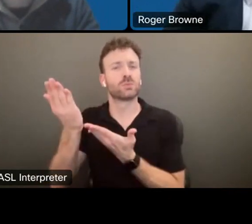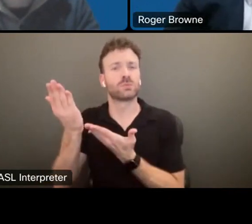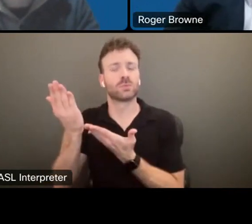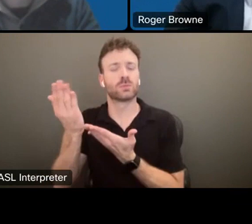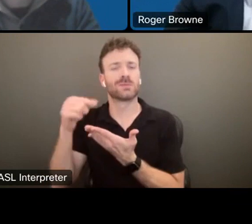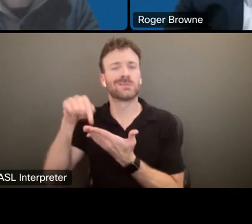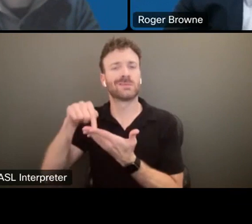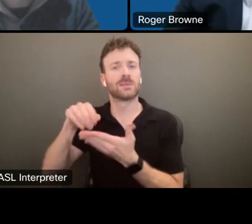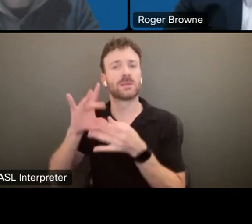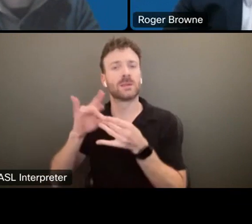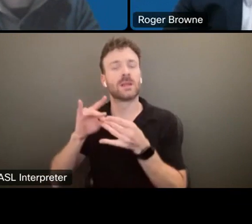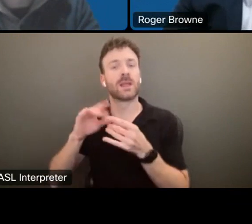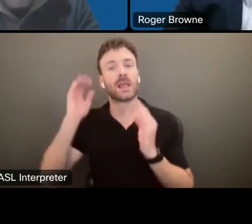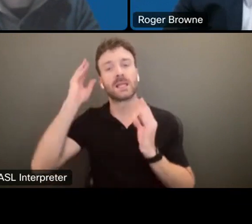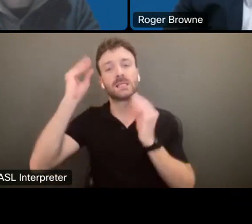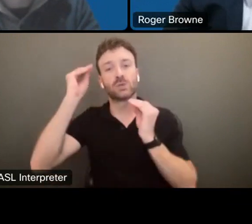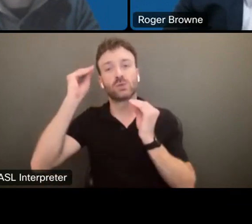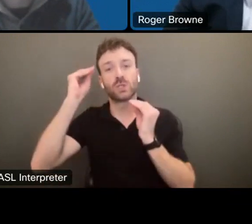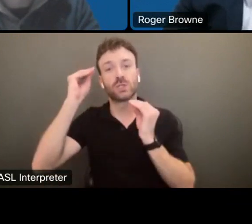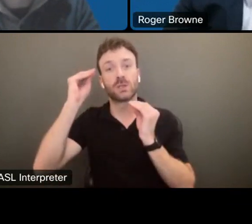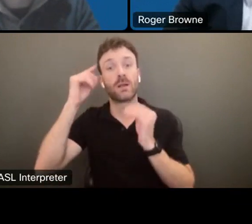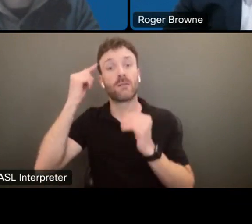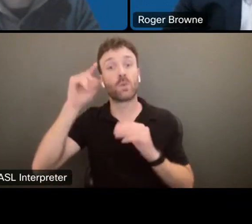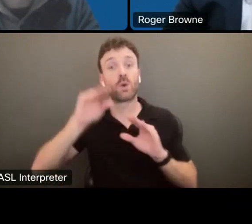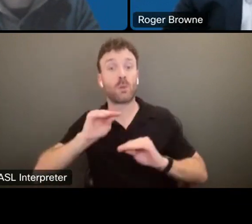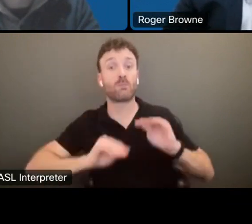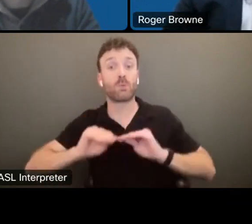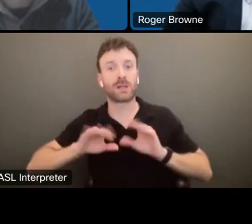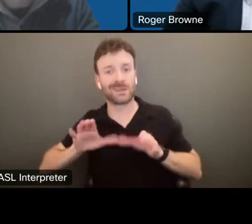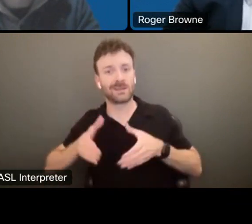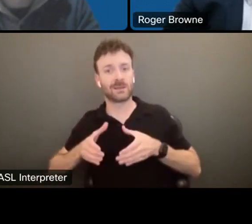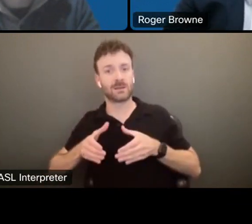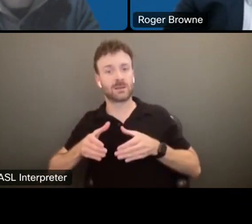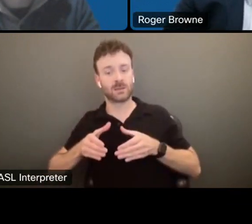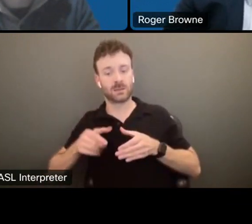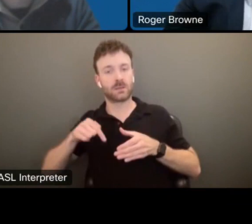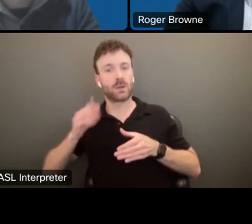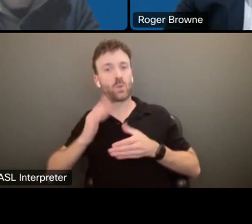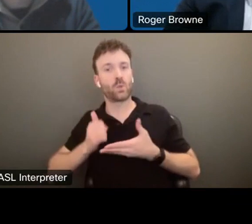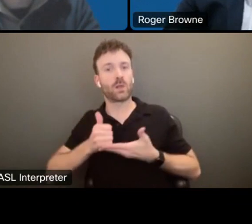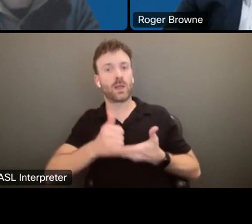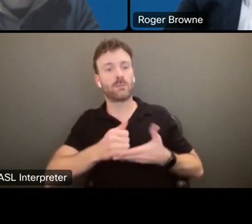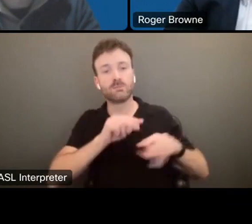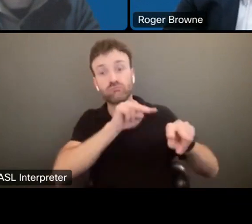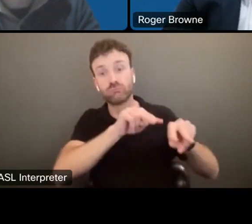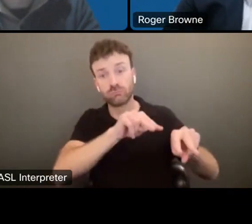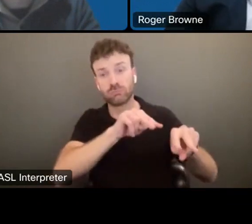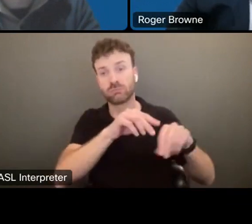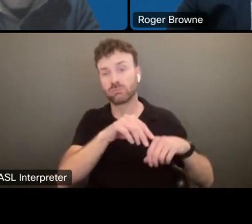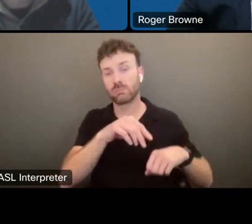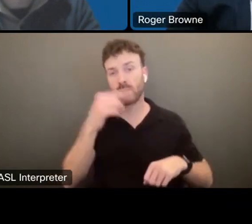consideration for a mobility squad that would help with the enforcement of the construction